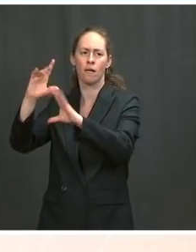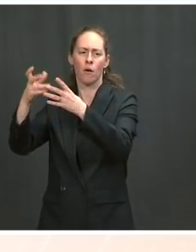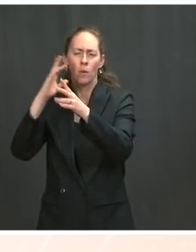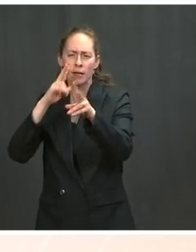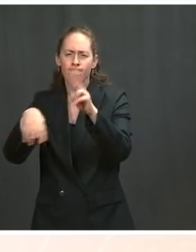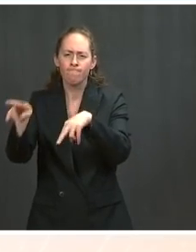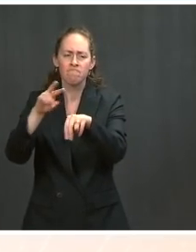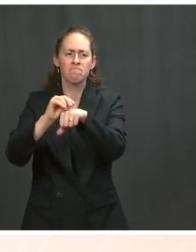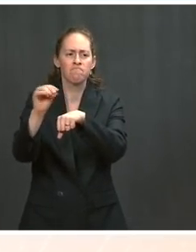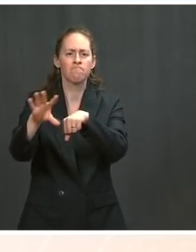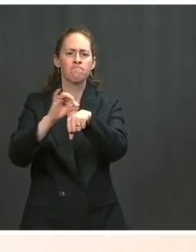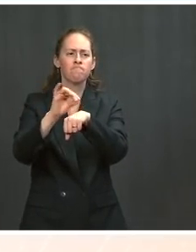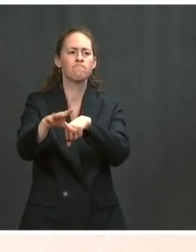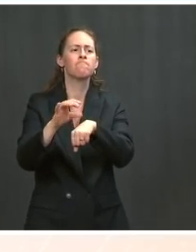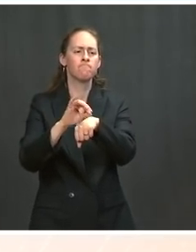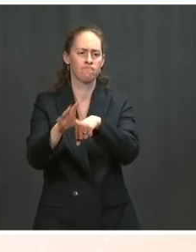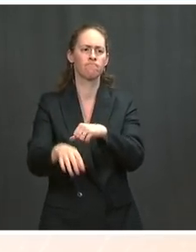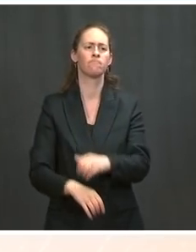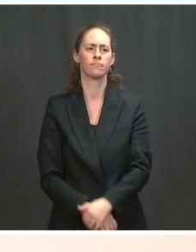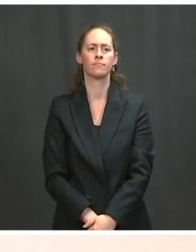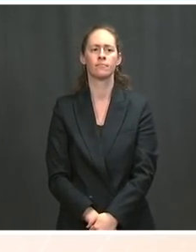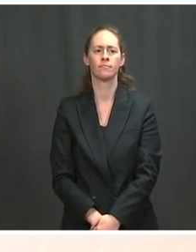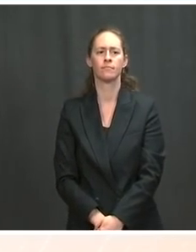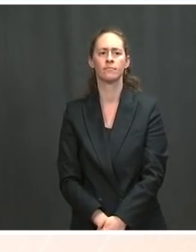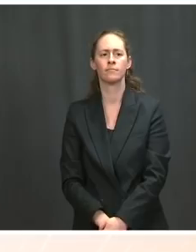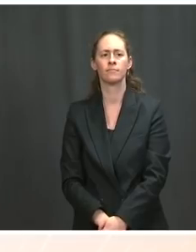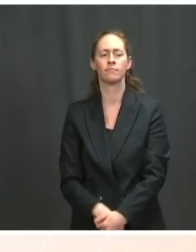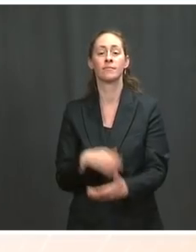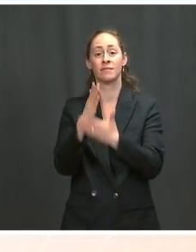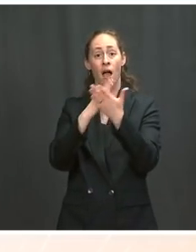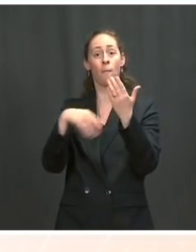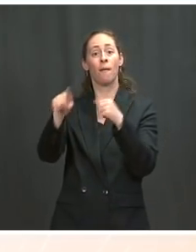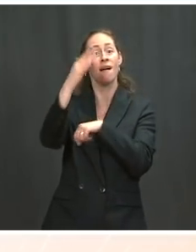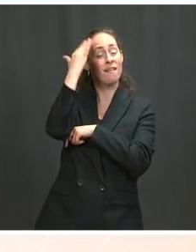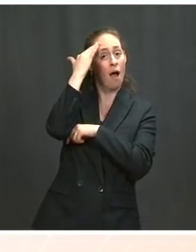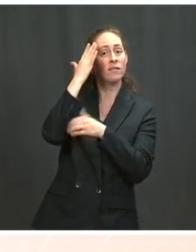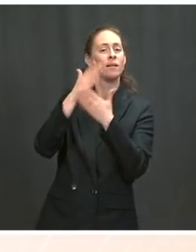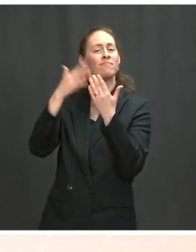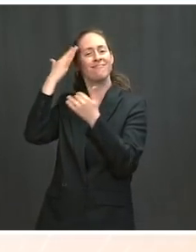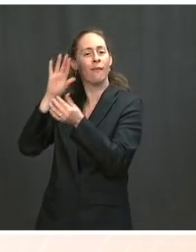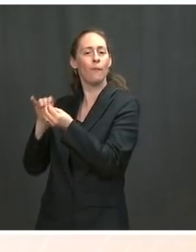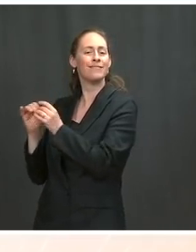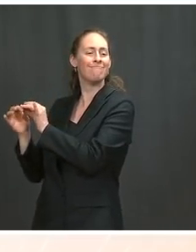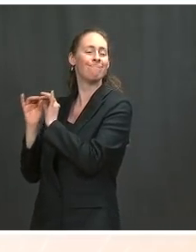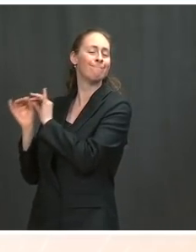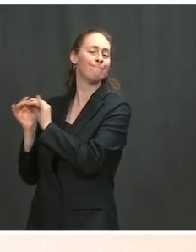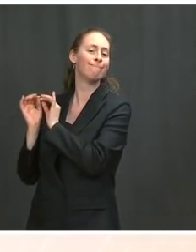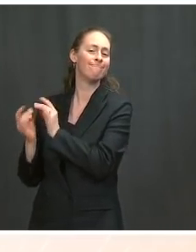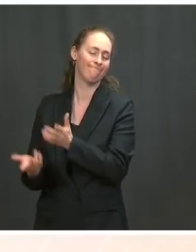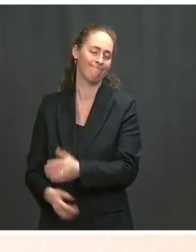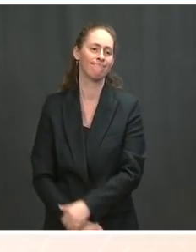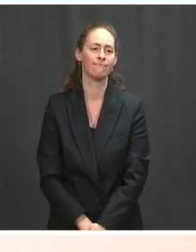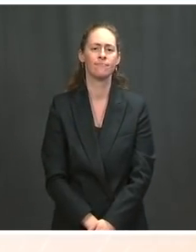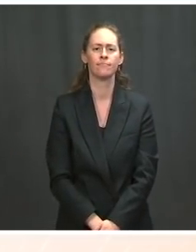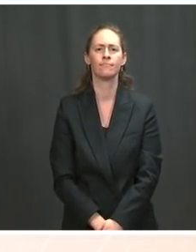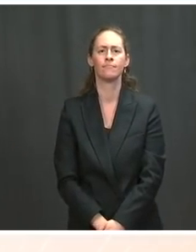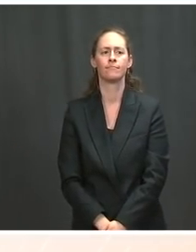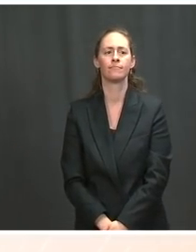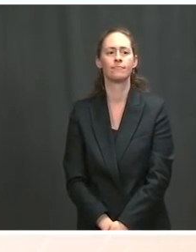But I can't get ahead of where we are in any internal process. The Press: So when the President said that this happened from Russian territory,